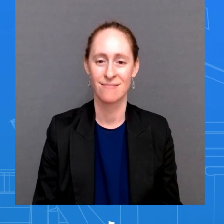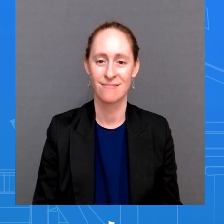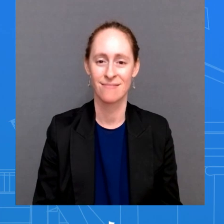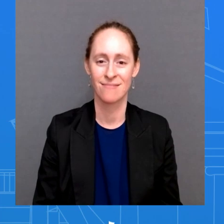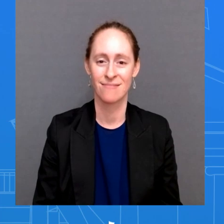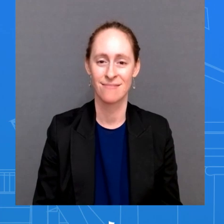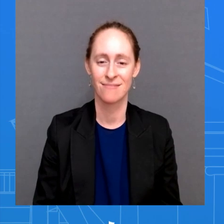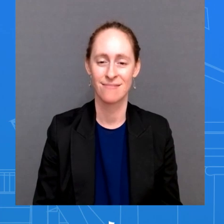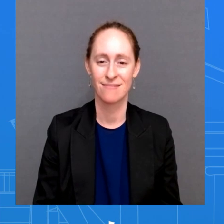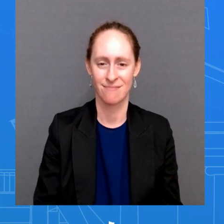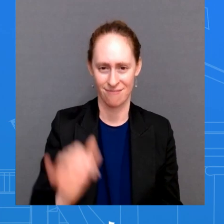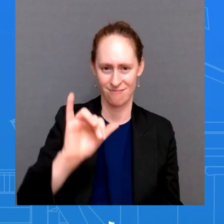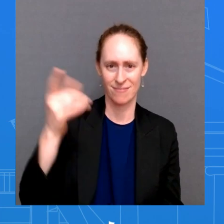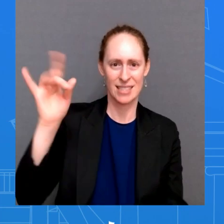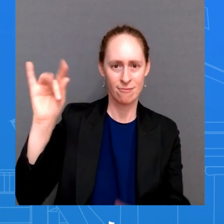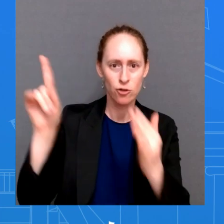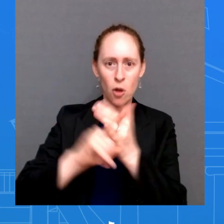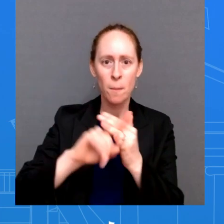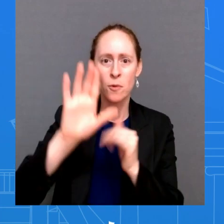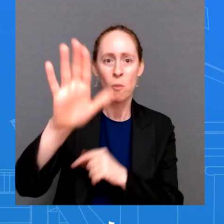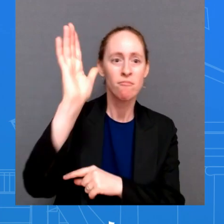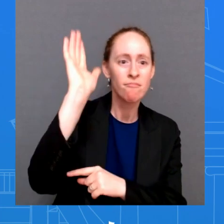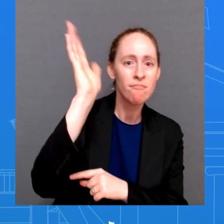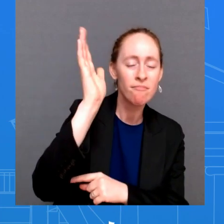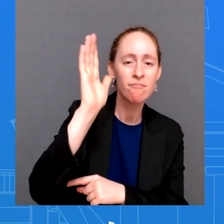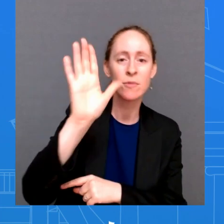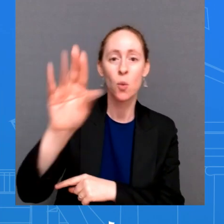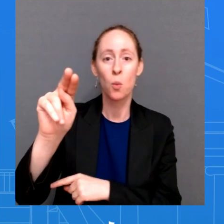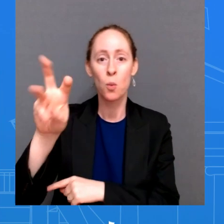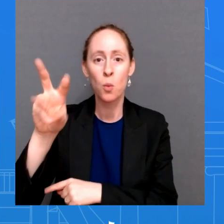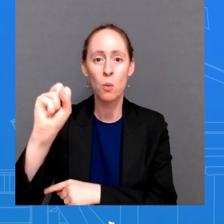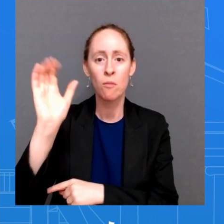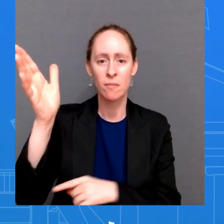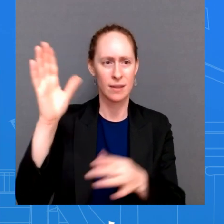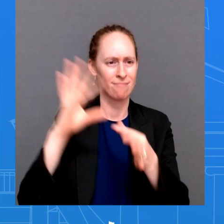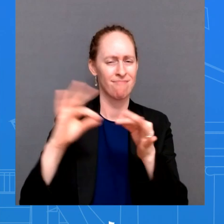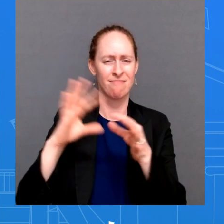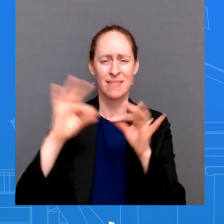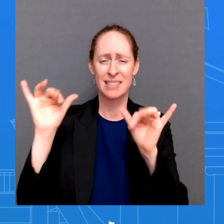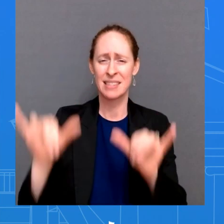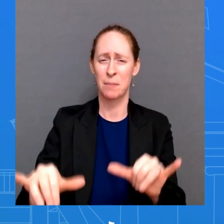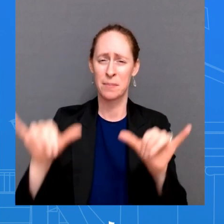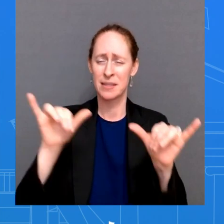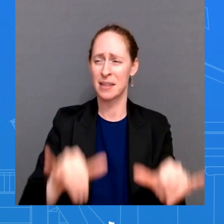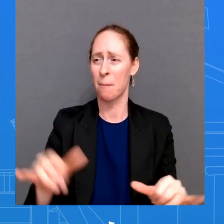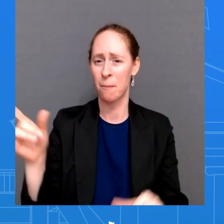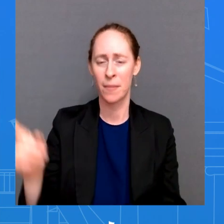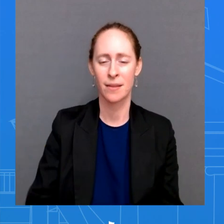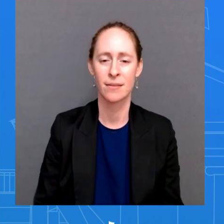Nothing has changed here. The Press: And then, on Afghanistan, given that the leader of the Haqqani network is,